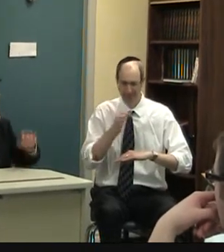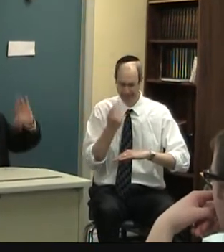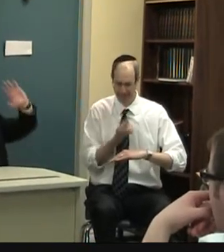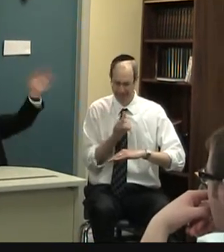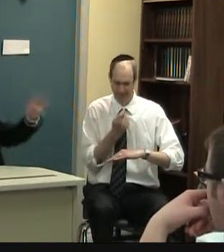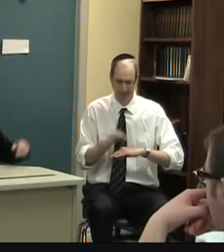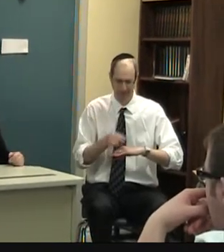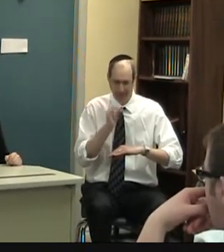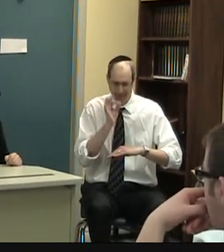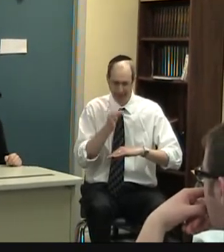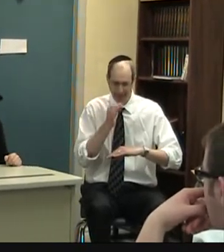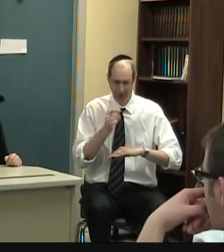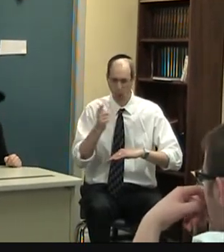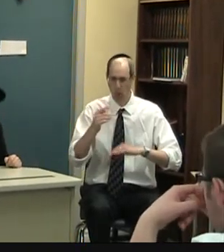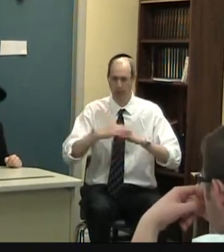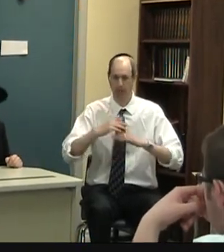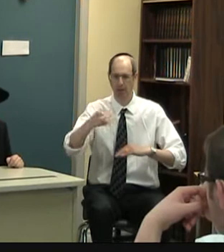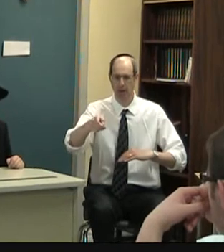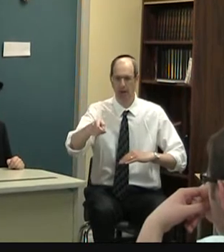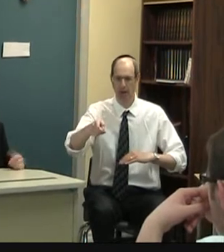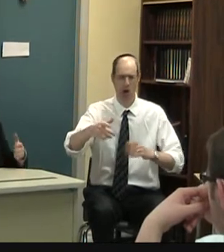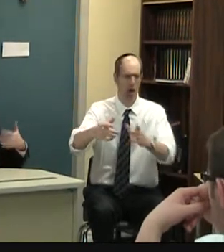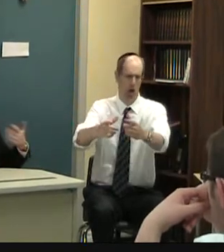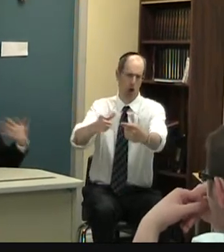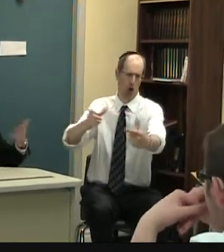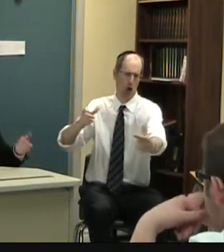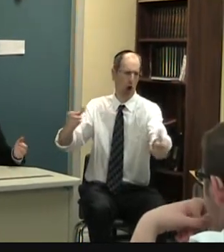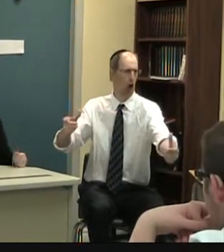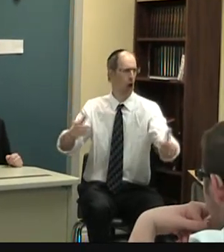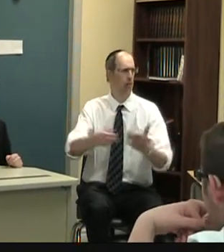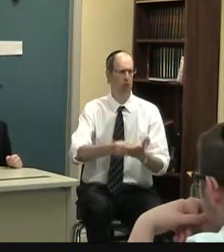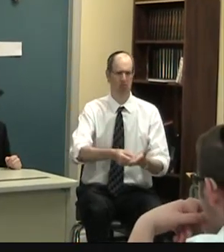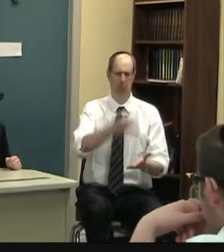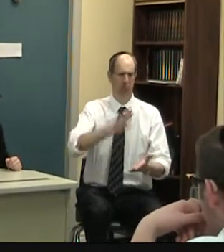And one table over there's a whole big table of? we can welcome to businessman and you can tell